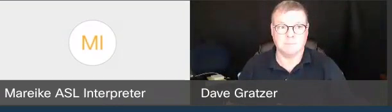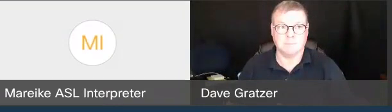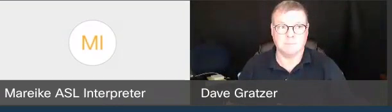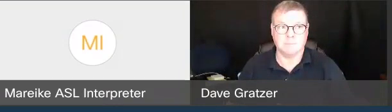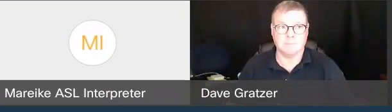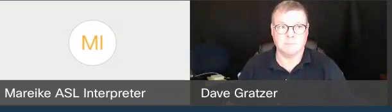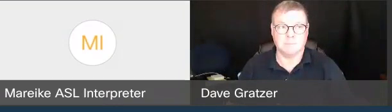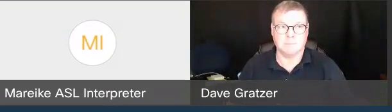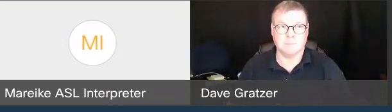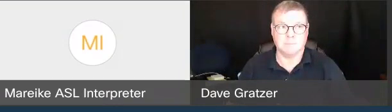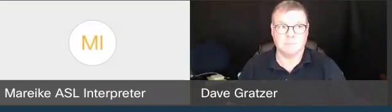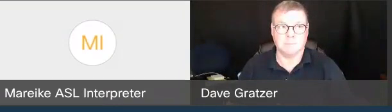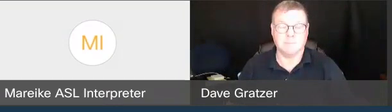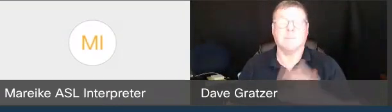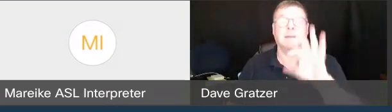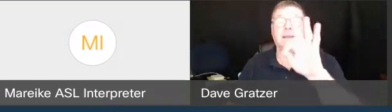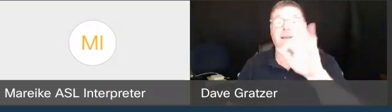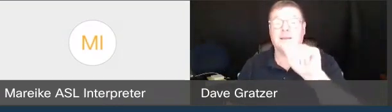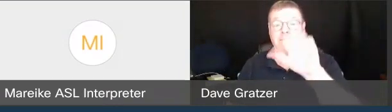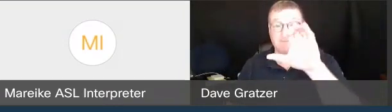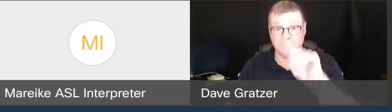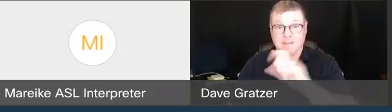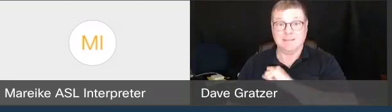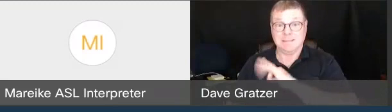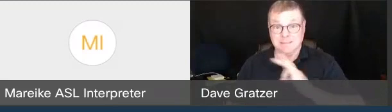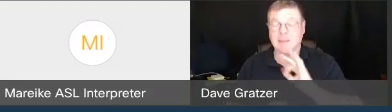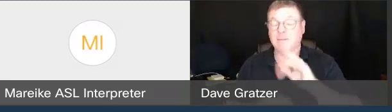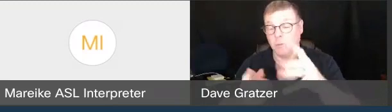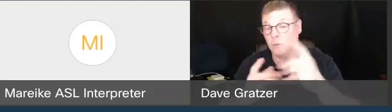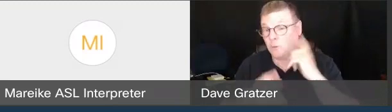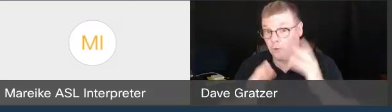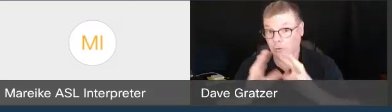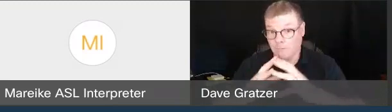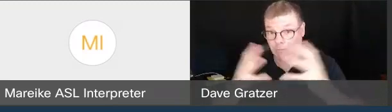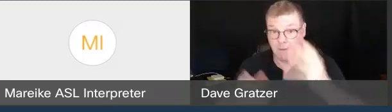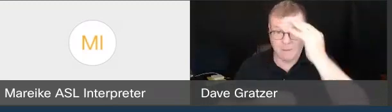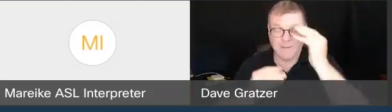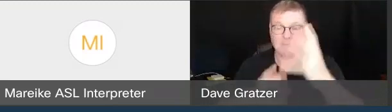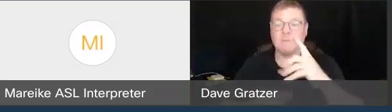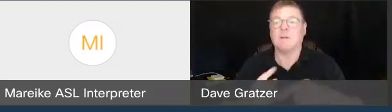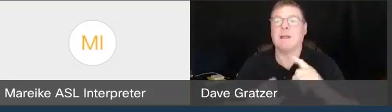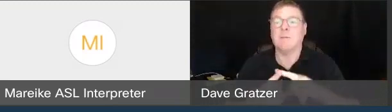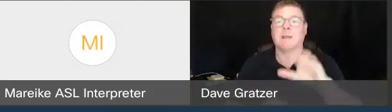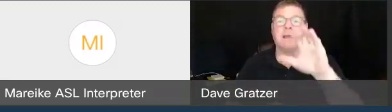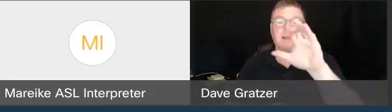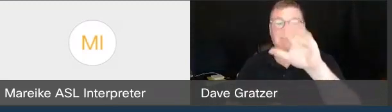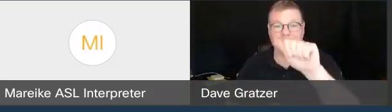there we go. FACT Staffing, and you heard quite a bit about the CASES team, which I